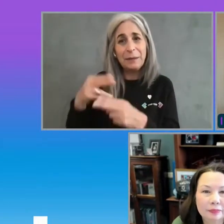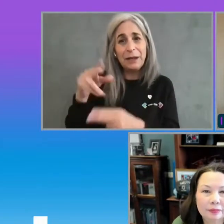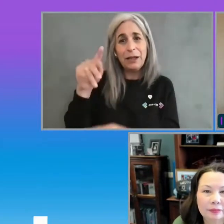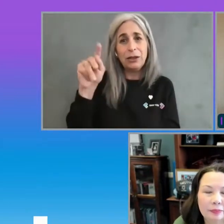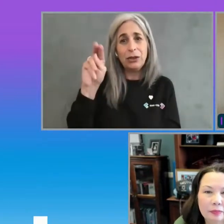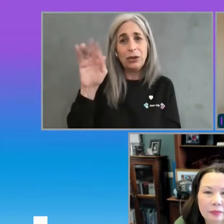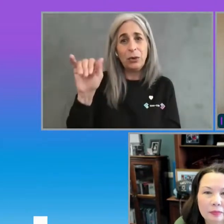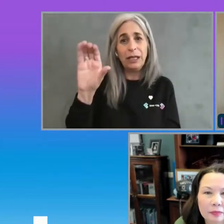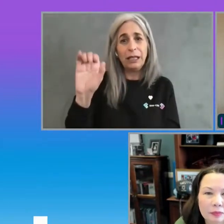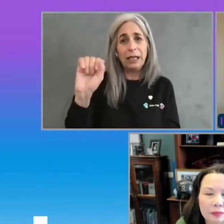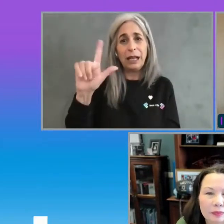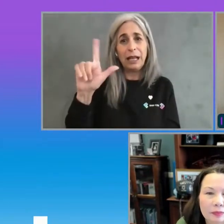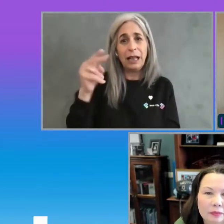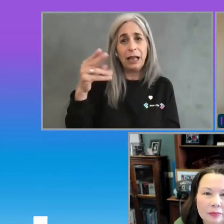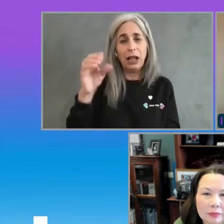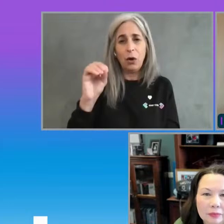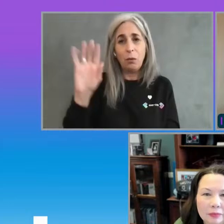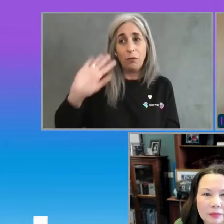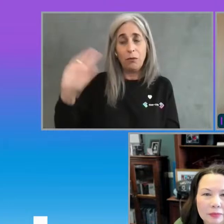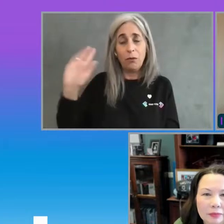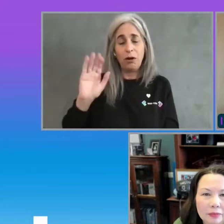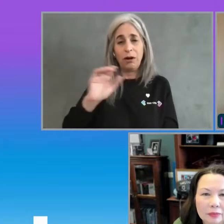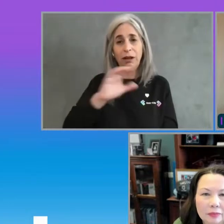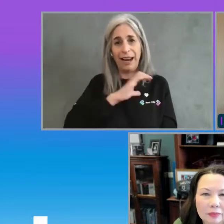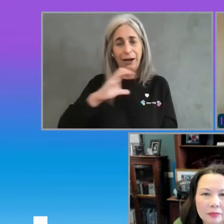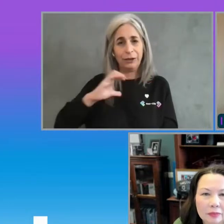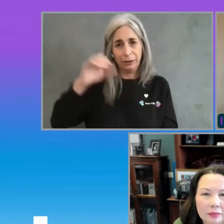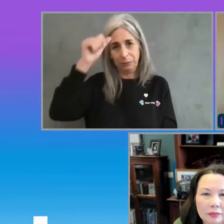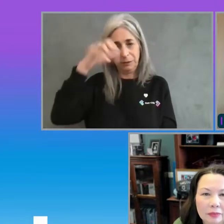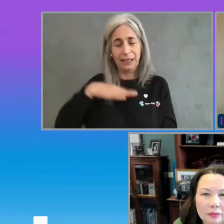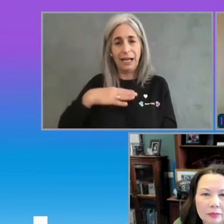Tony Coelho, former member of